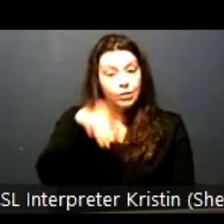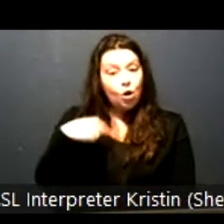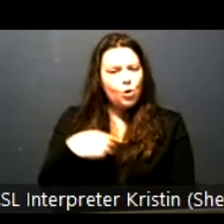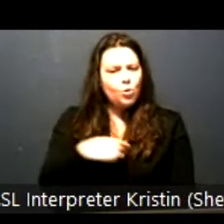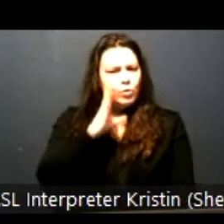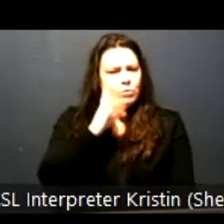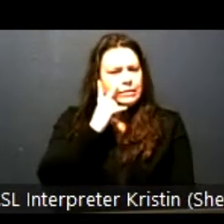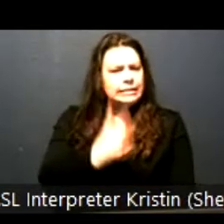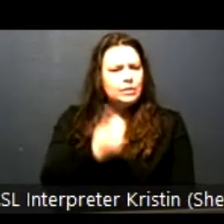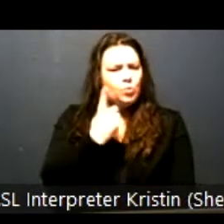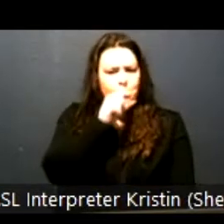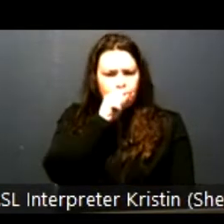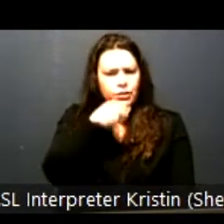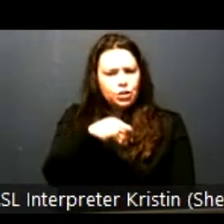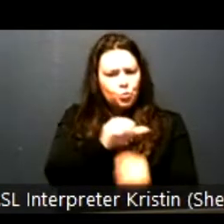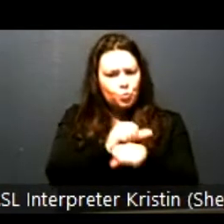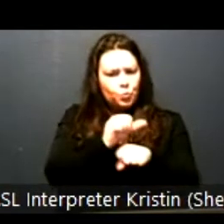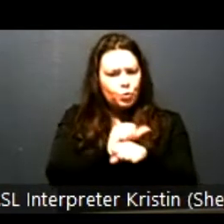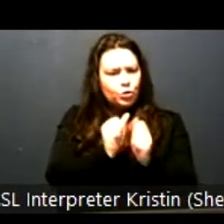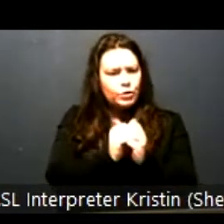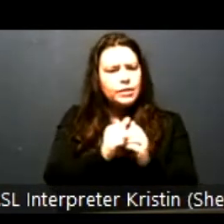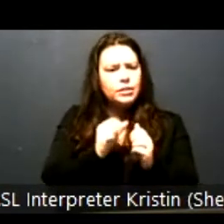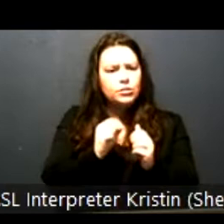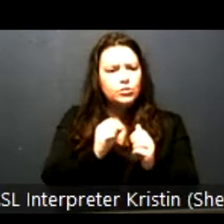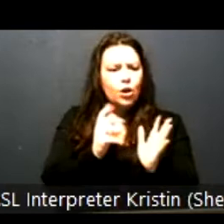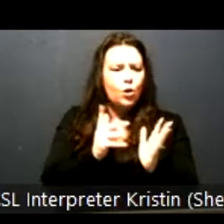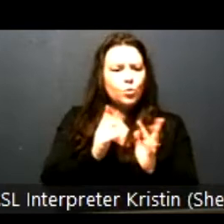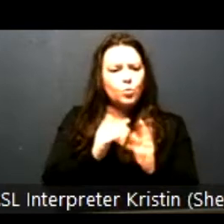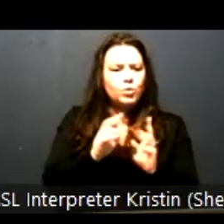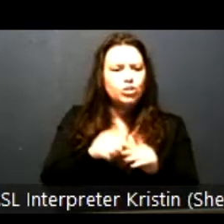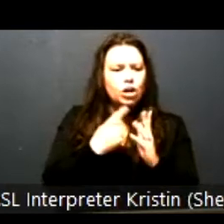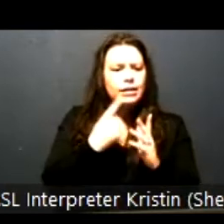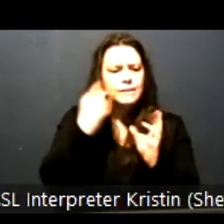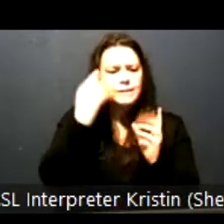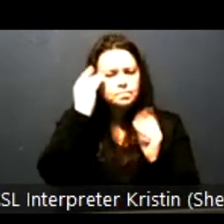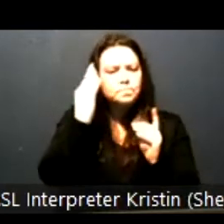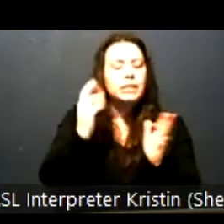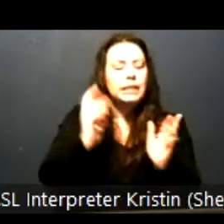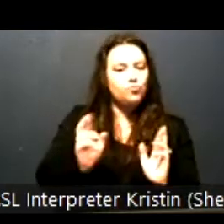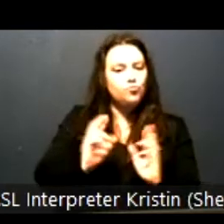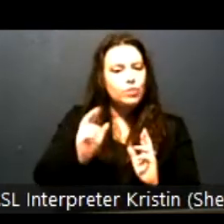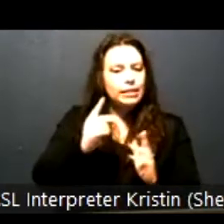while so we're getting ready to maybe see who that might be. Uhm, but looking at these devices again